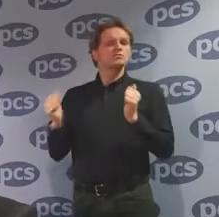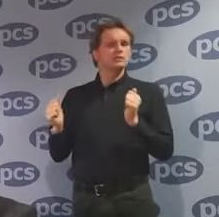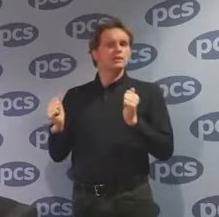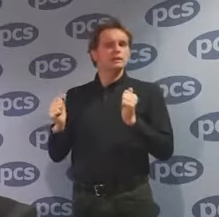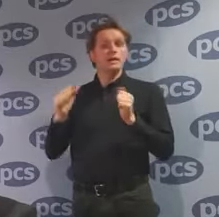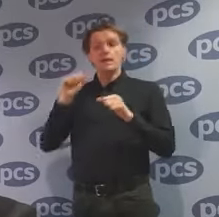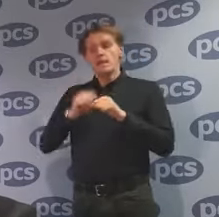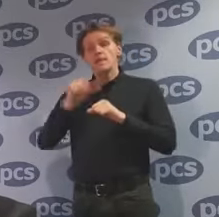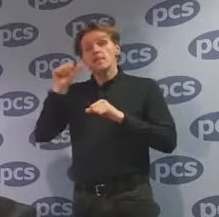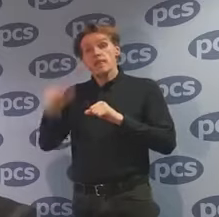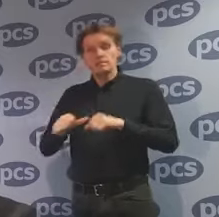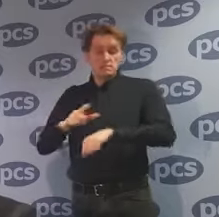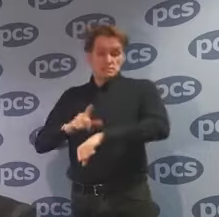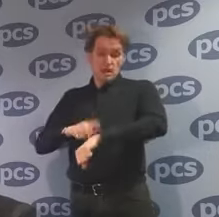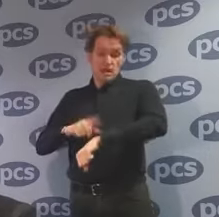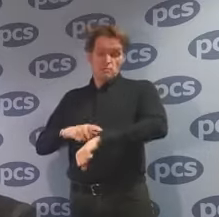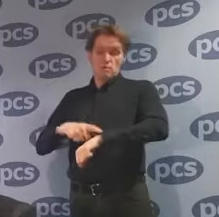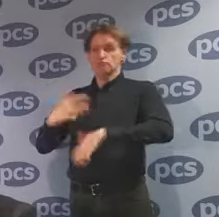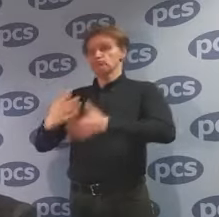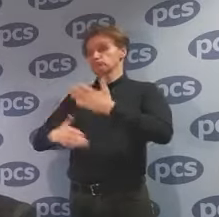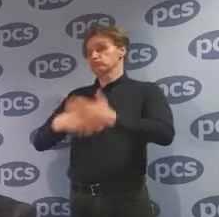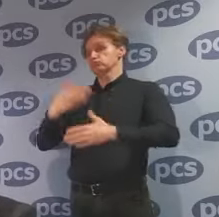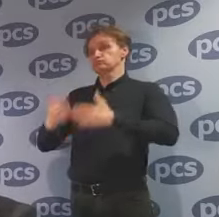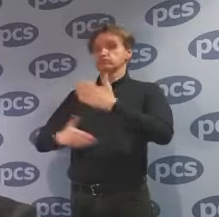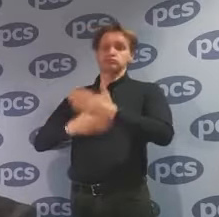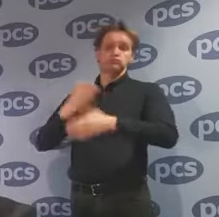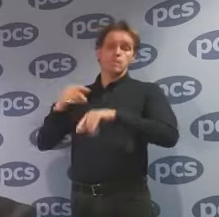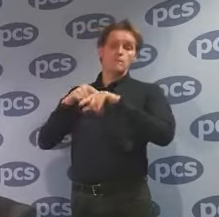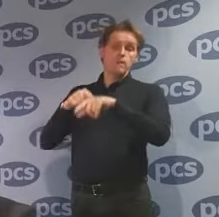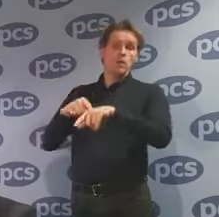as long as it takes but I hope that we can all agree that the protection we've